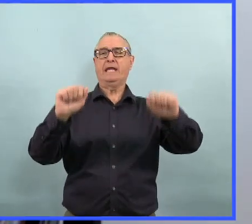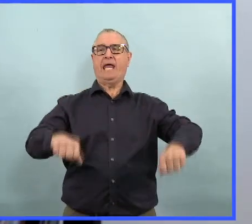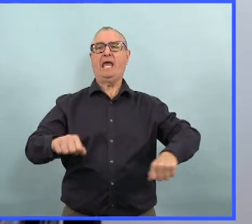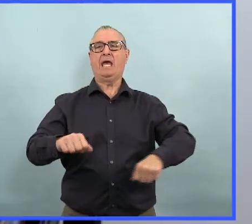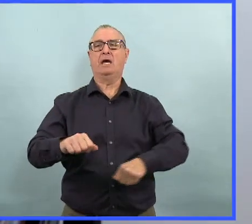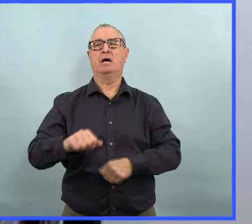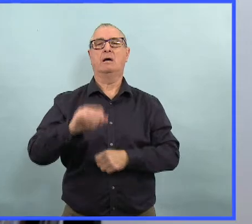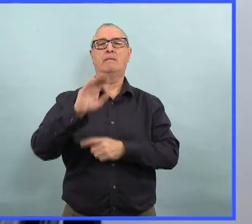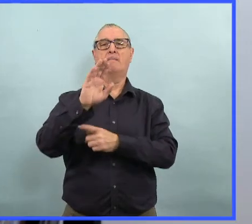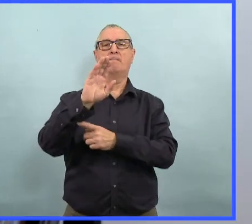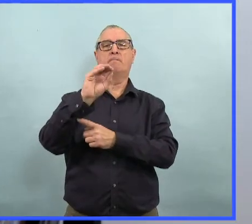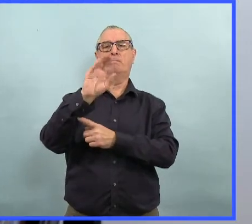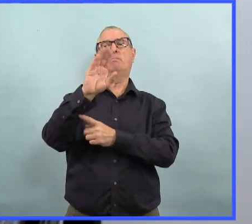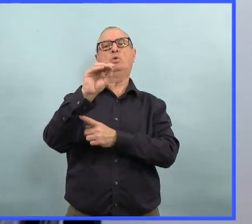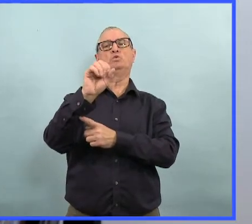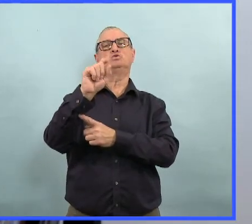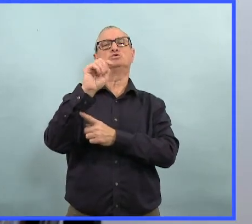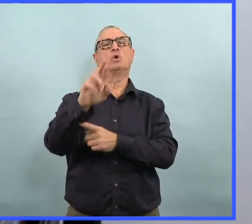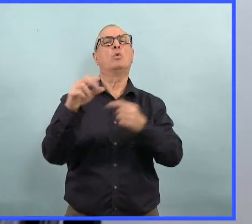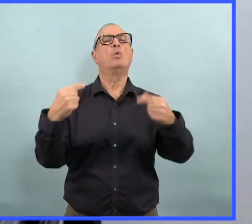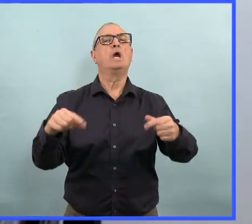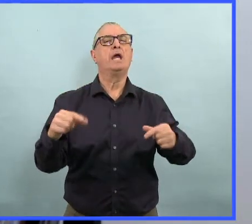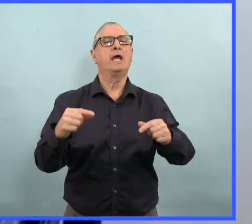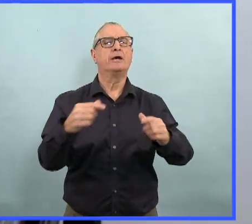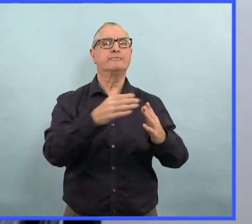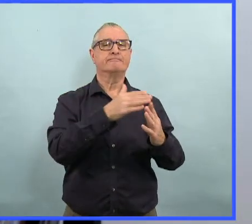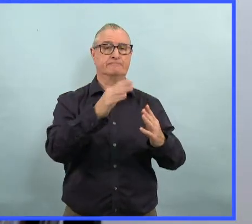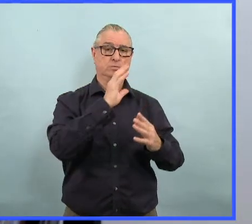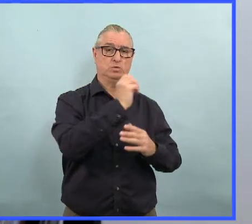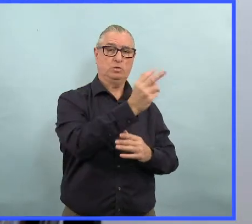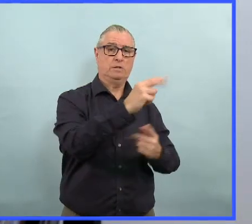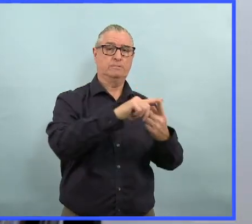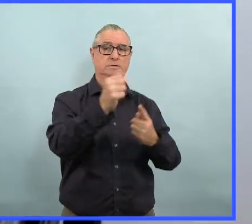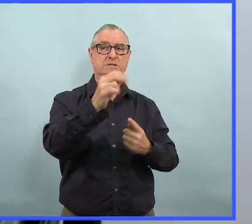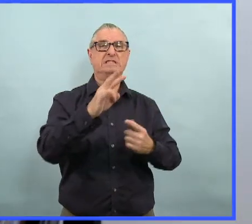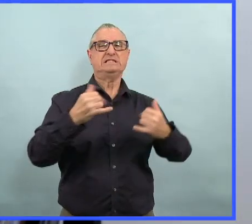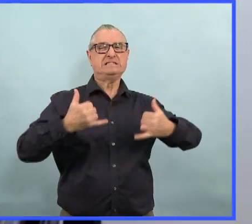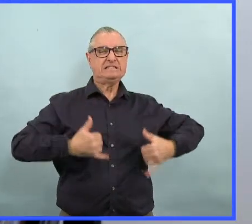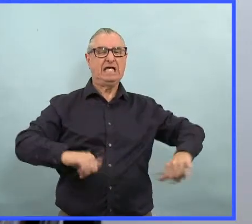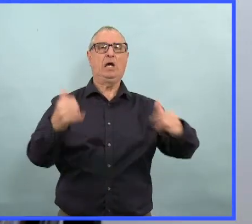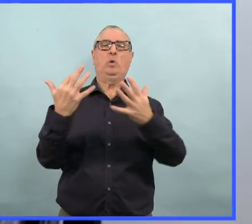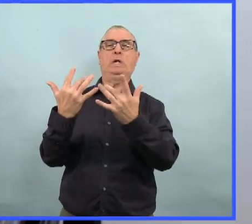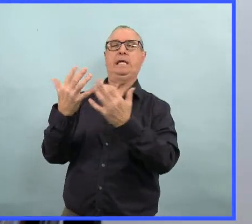waiting on a recommendation from the national advisory committee on immunization or nasi on